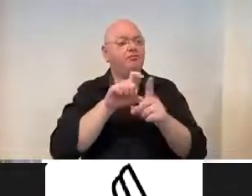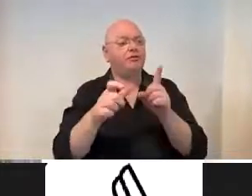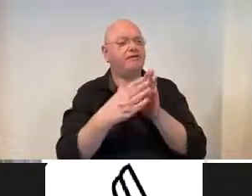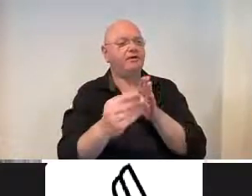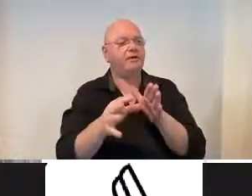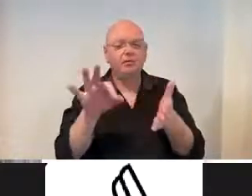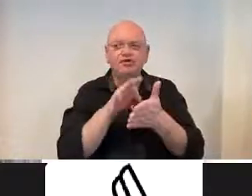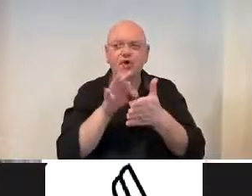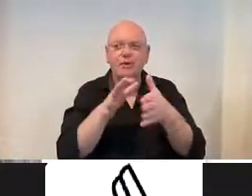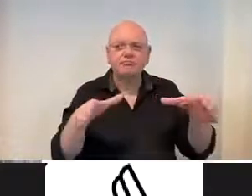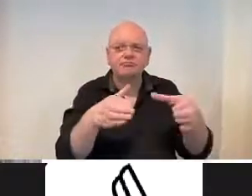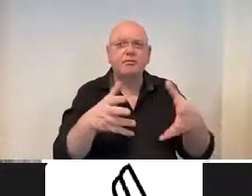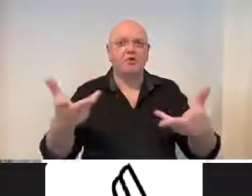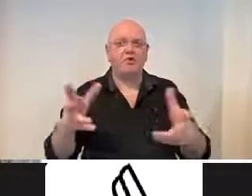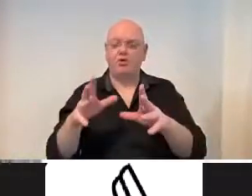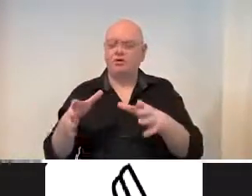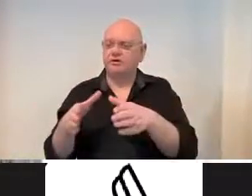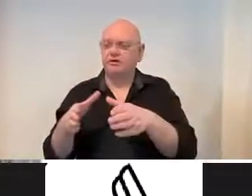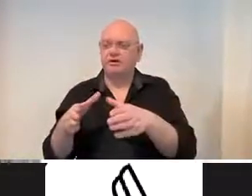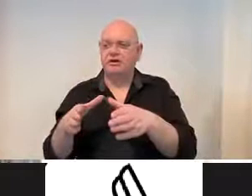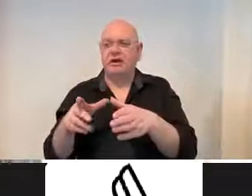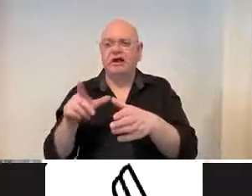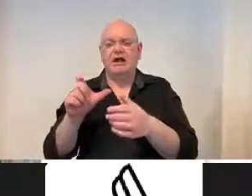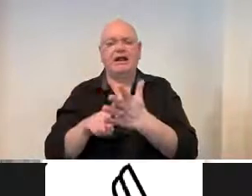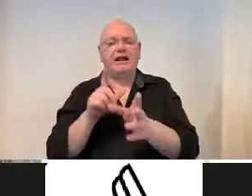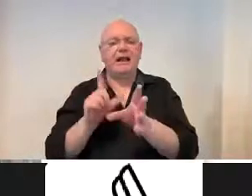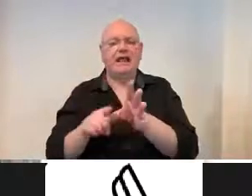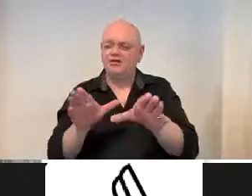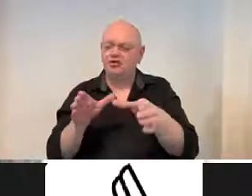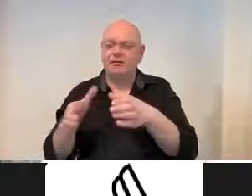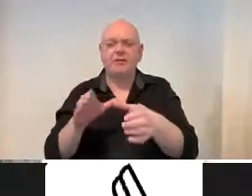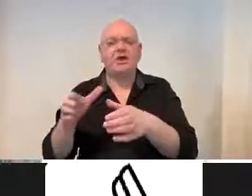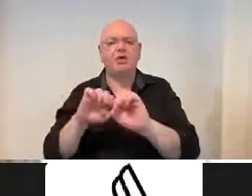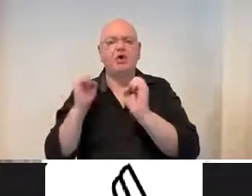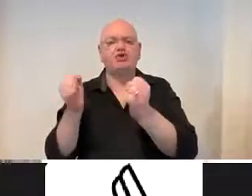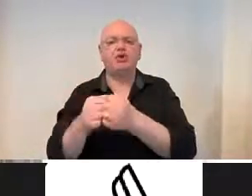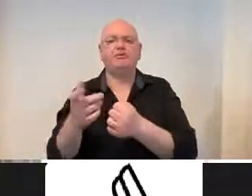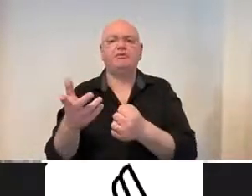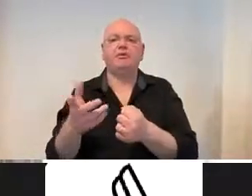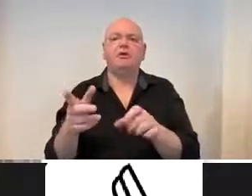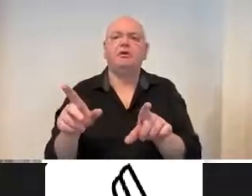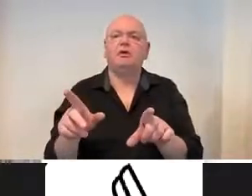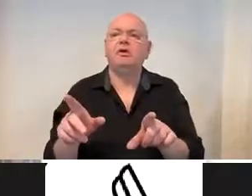in East born and not going it back to London. As far as Eastbourne is concerned, you have an amazing little